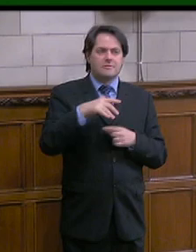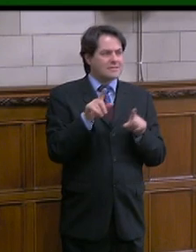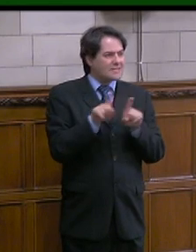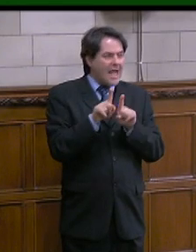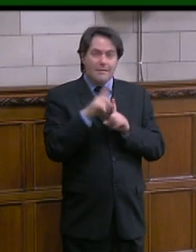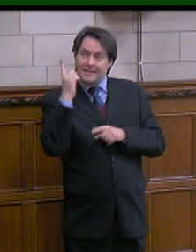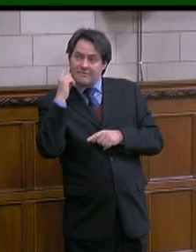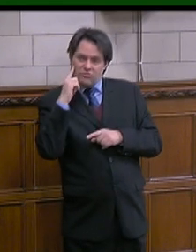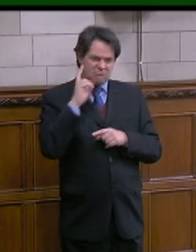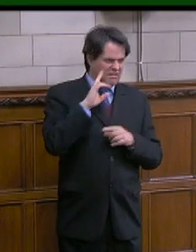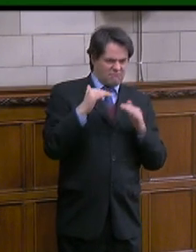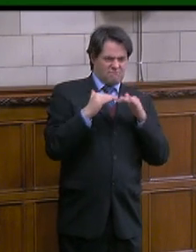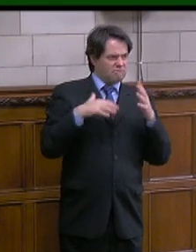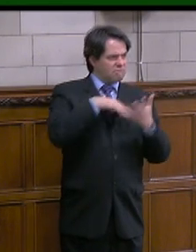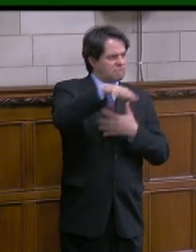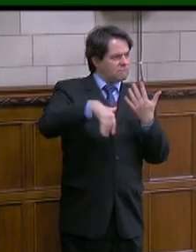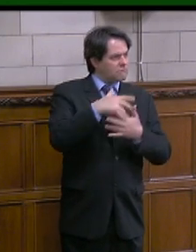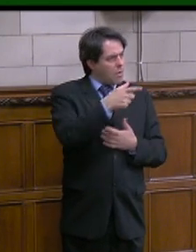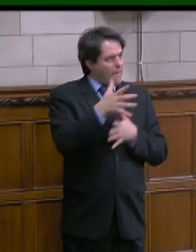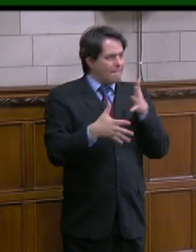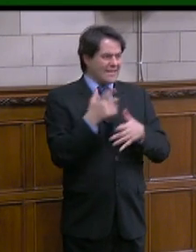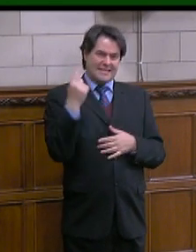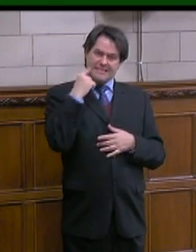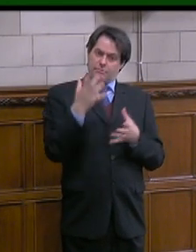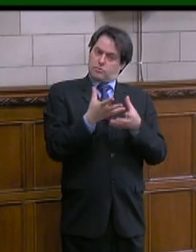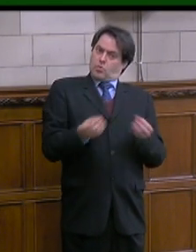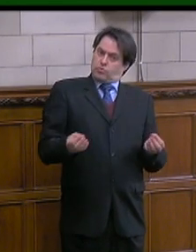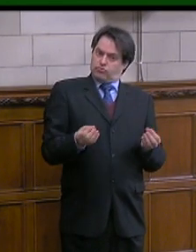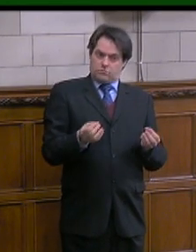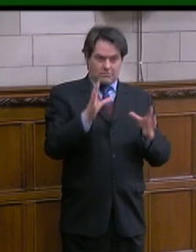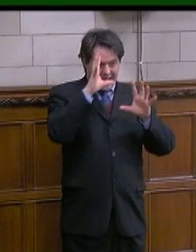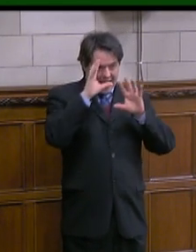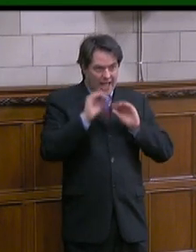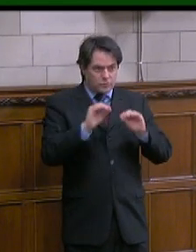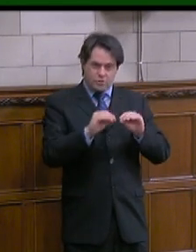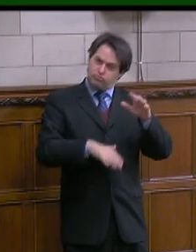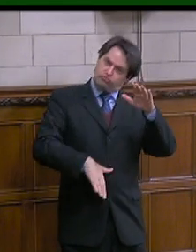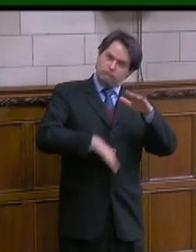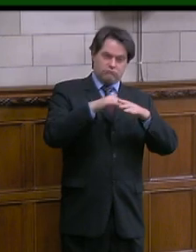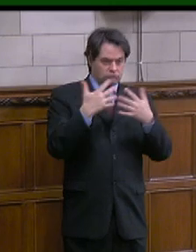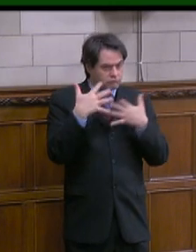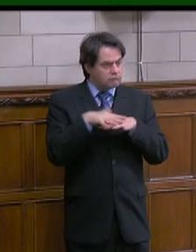can hear. Does she agree that a simple solution to make our education system truly inclusive would